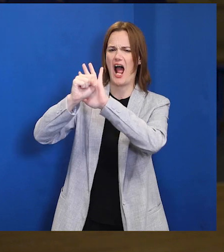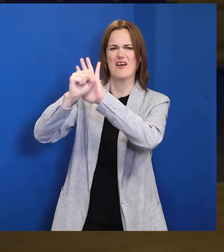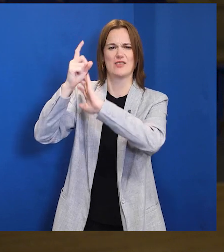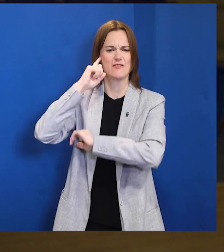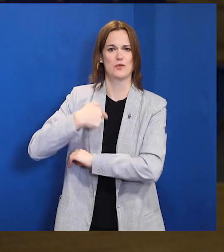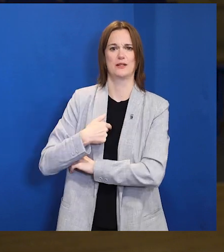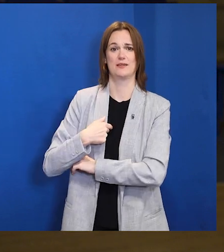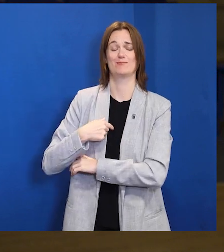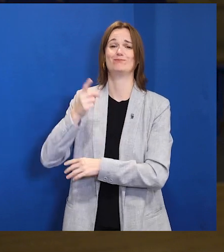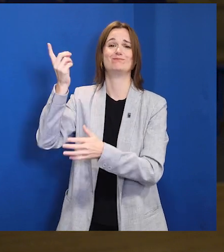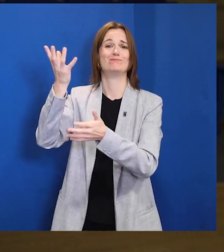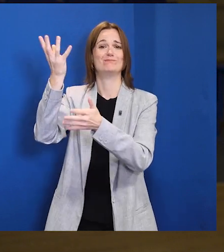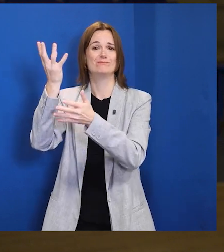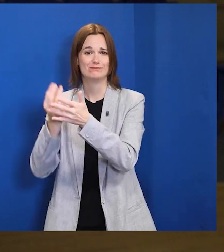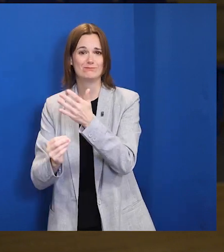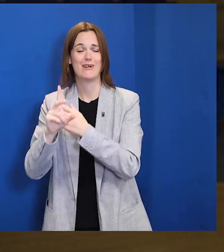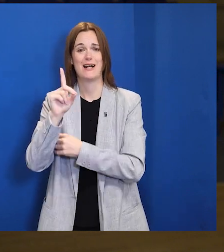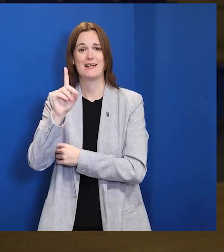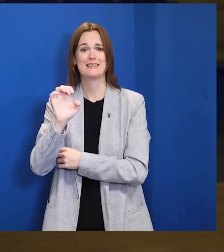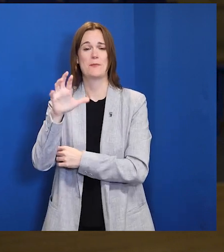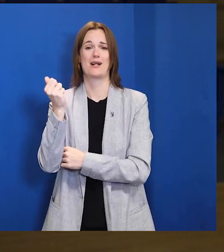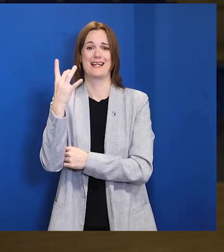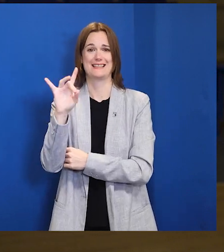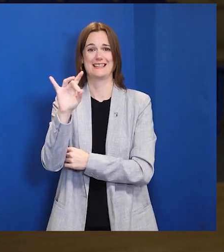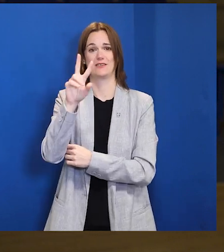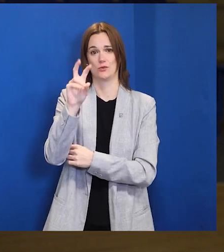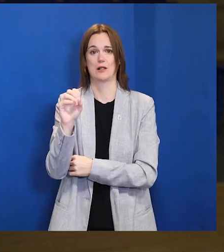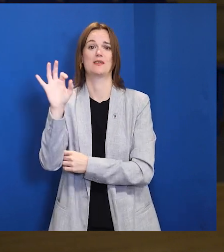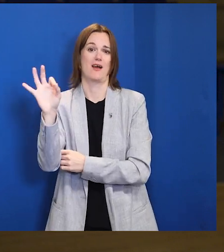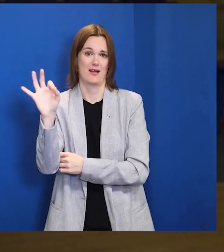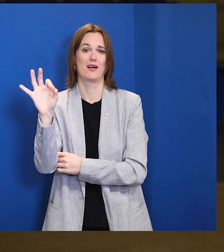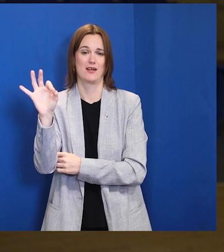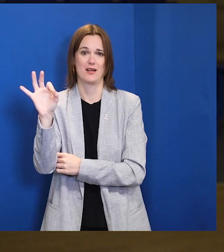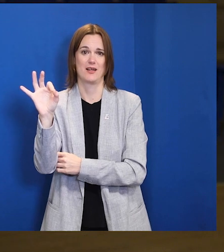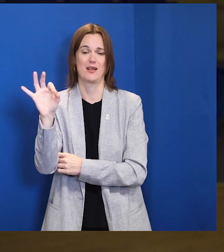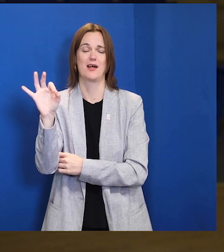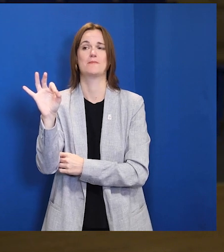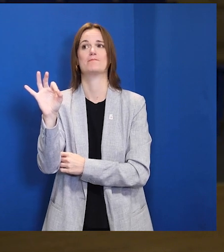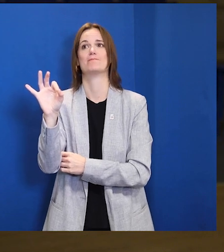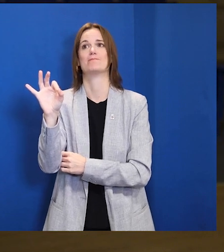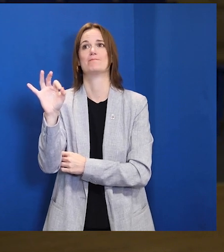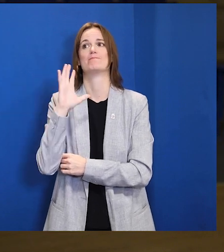was my greatest advocate and voice. It wasn't until her death on December 18, 2009,